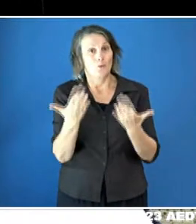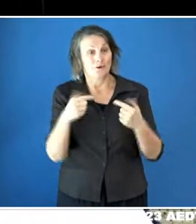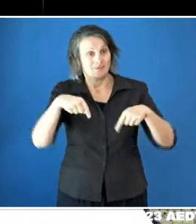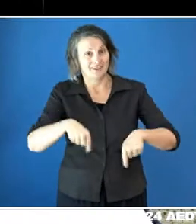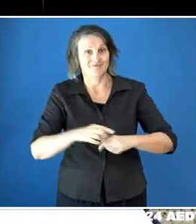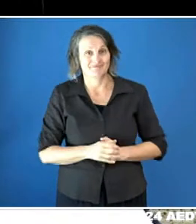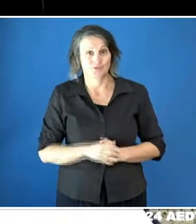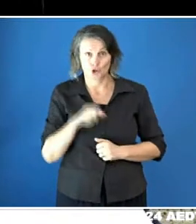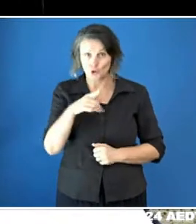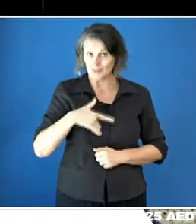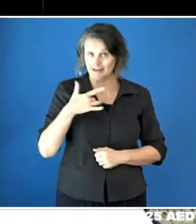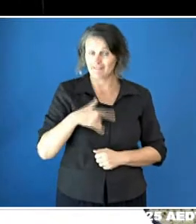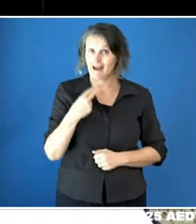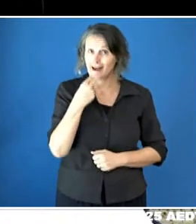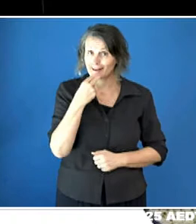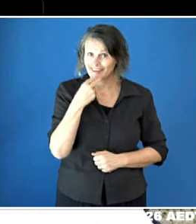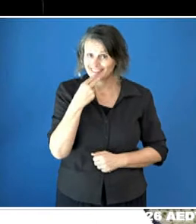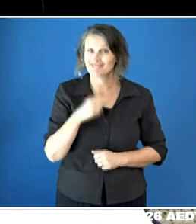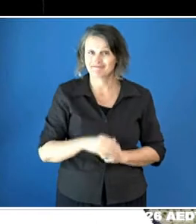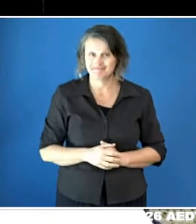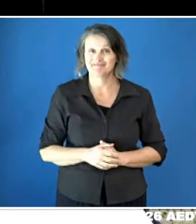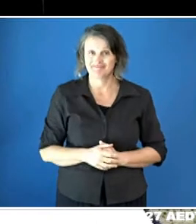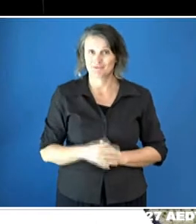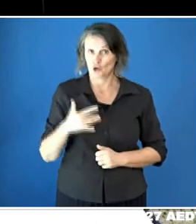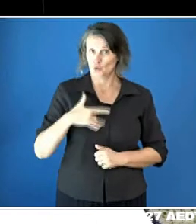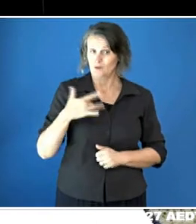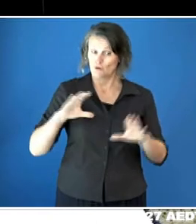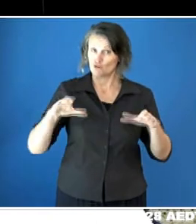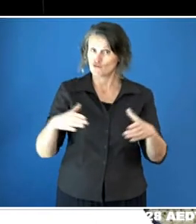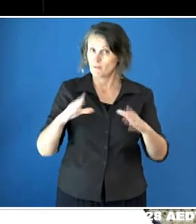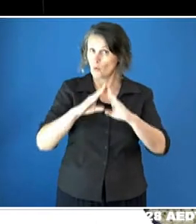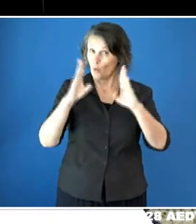You live in Adelaide and you live in a group home in Adelaide, yes.